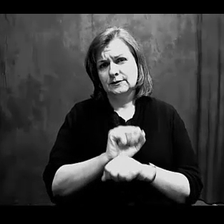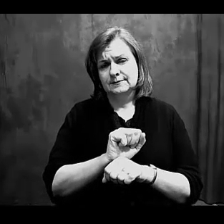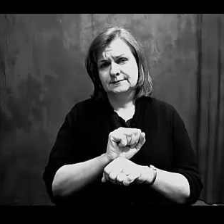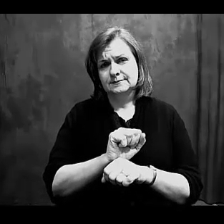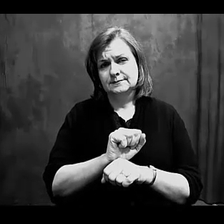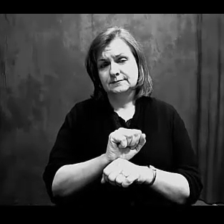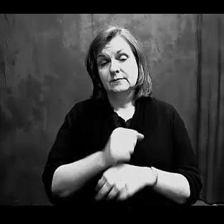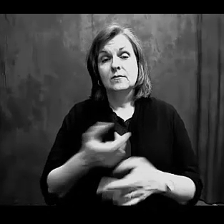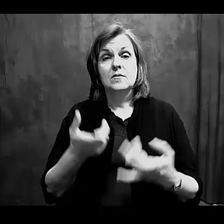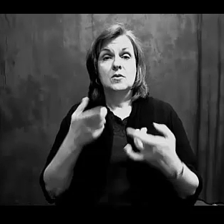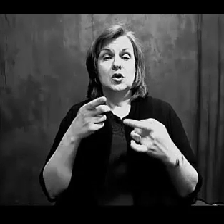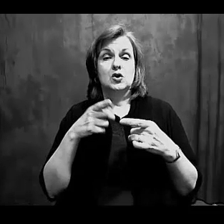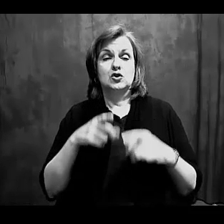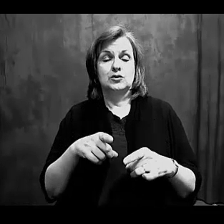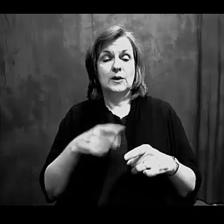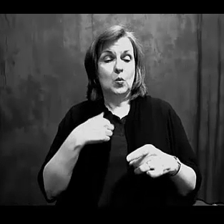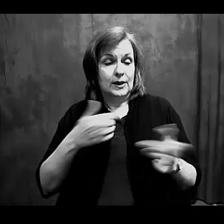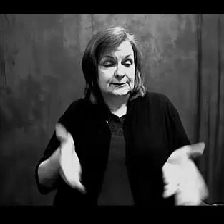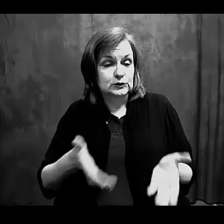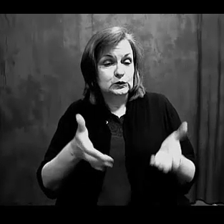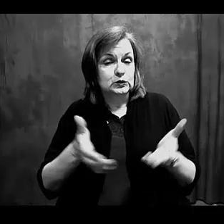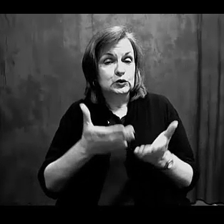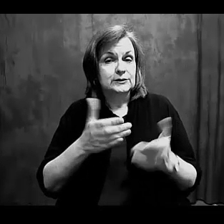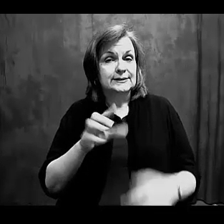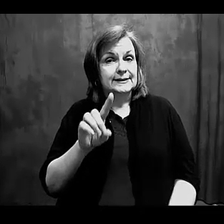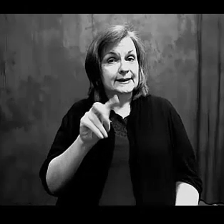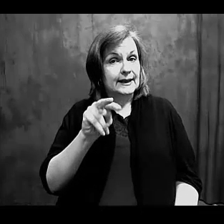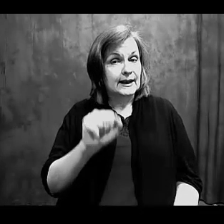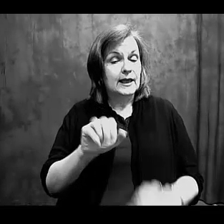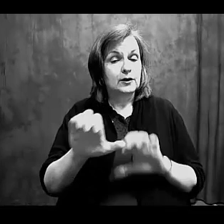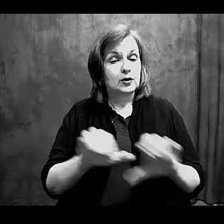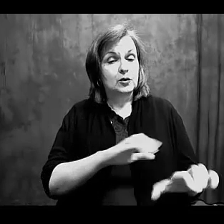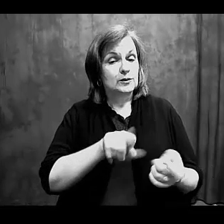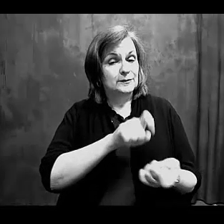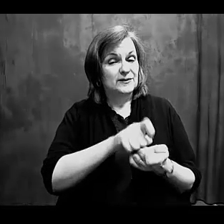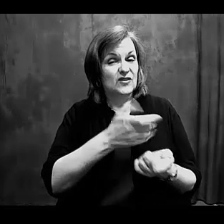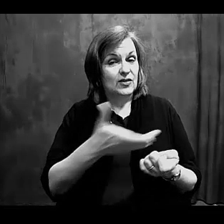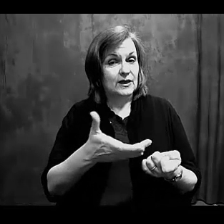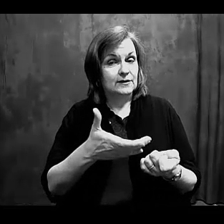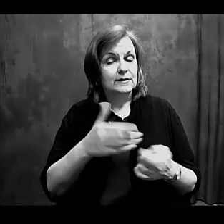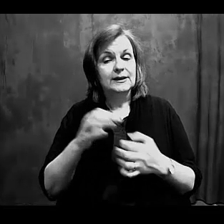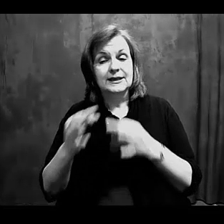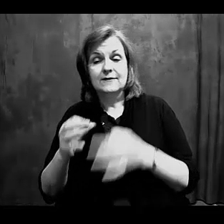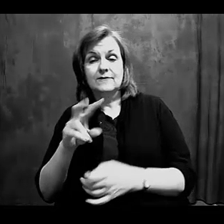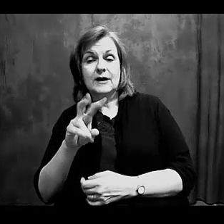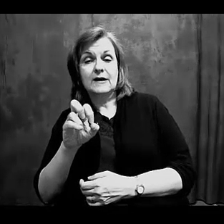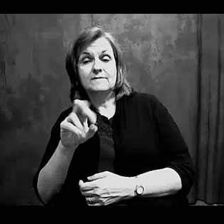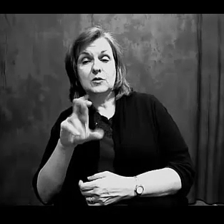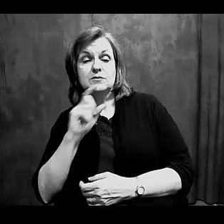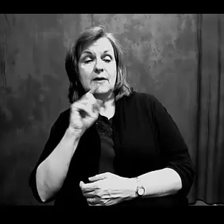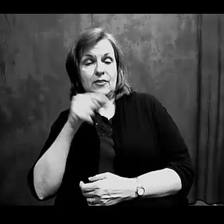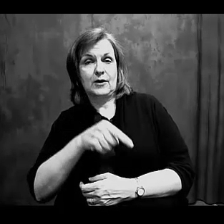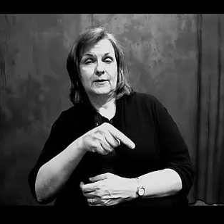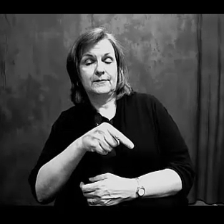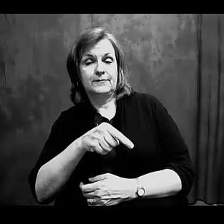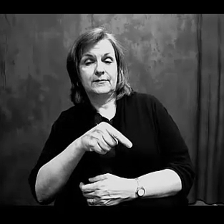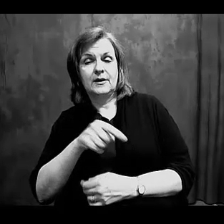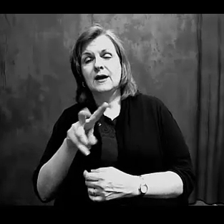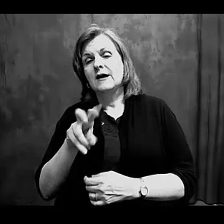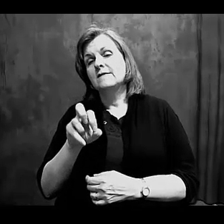we can stimulate DNA to do particular things in the presence of viruses -- viruses are also used to carry particular information